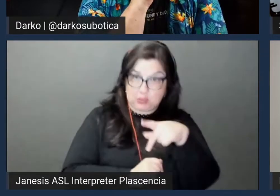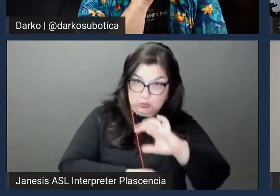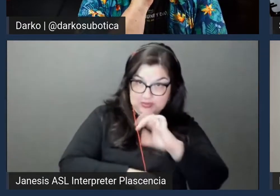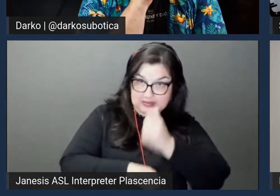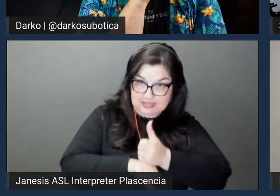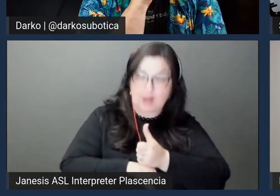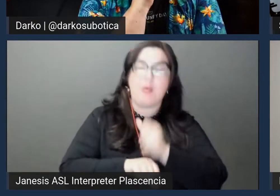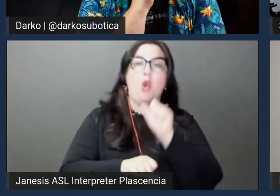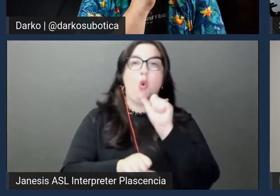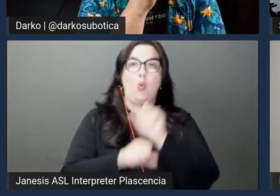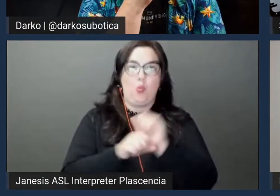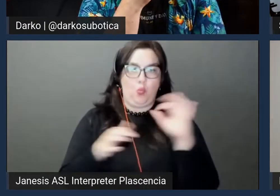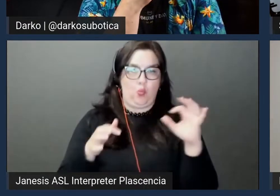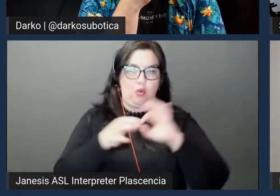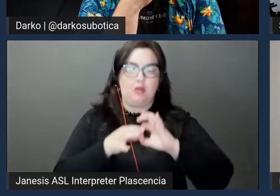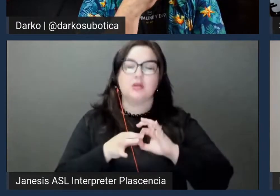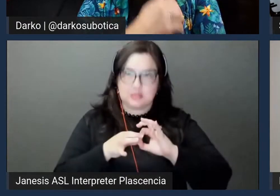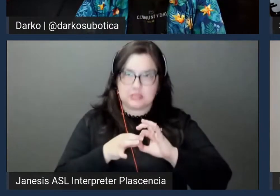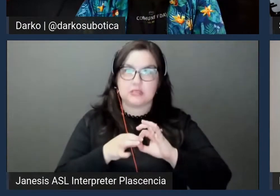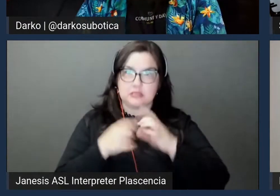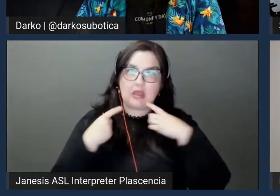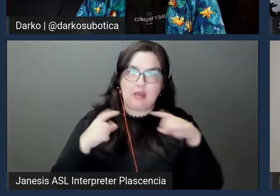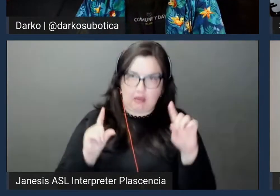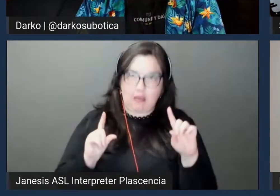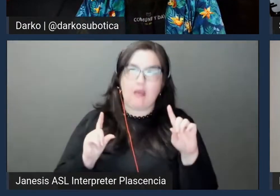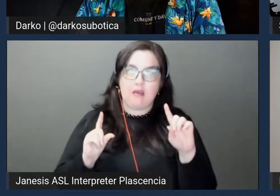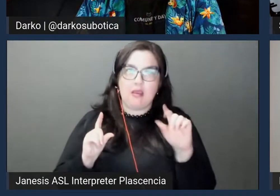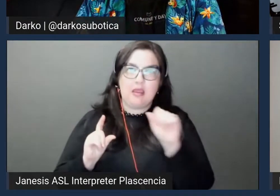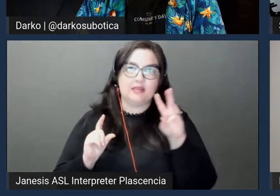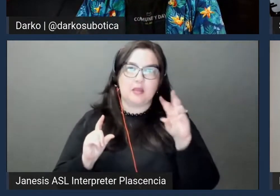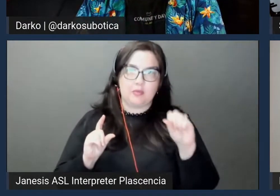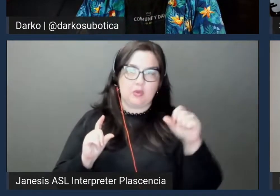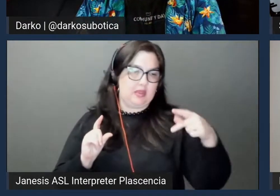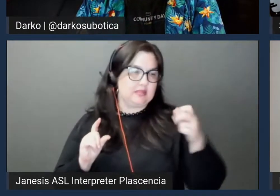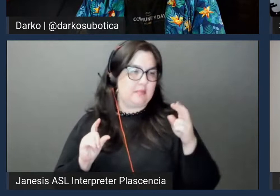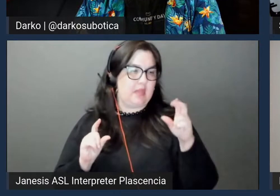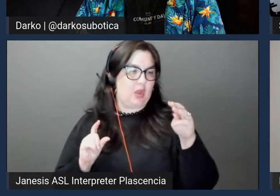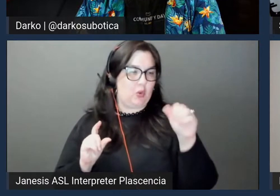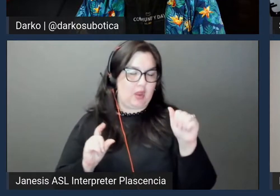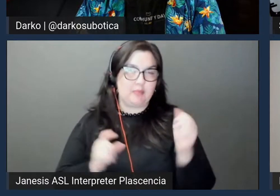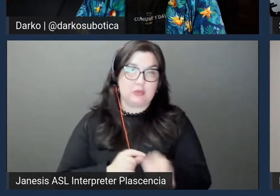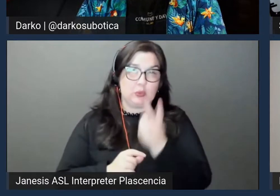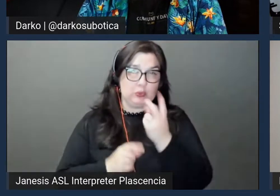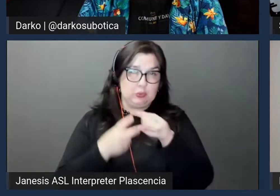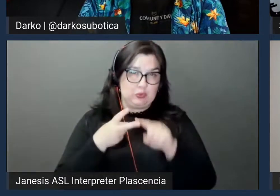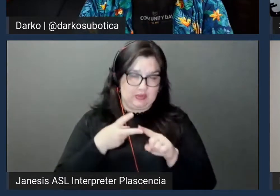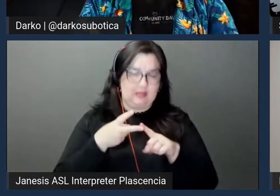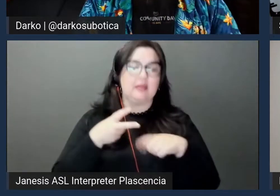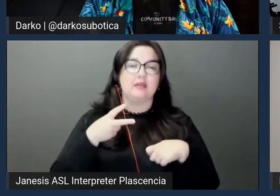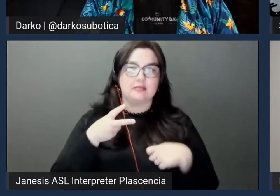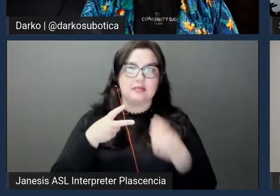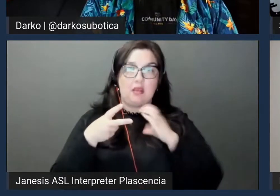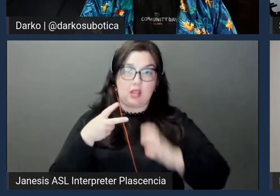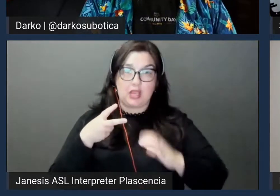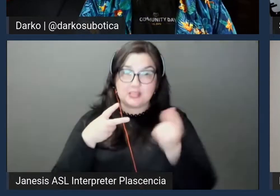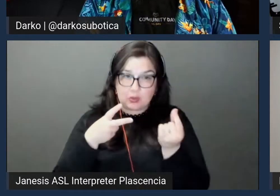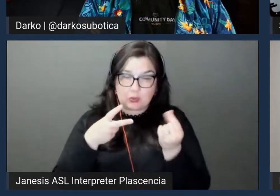So we have two things customers can do there. One, the appliance has an SDK that runs on top of that,